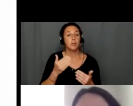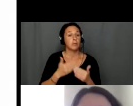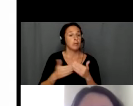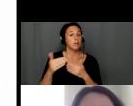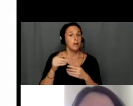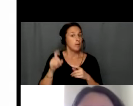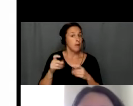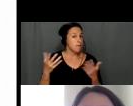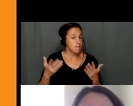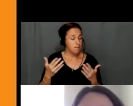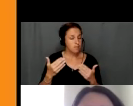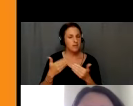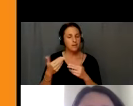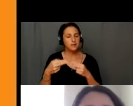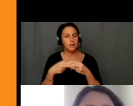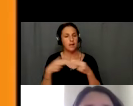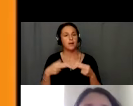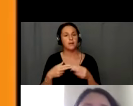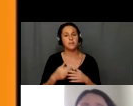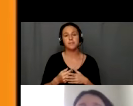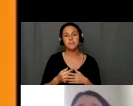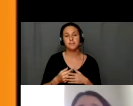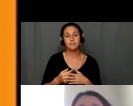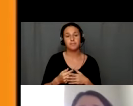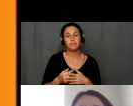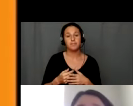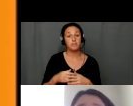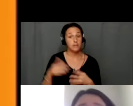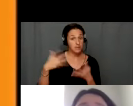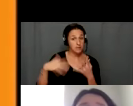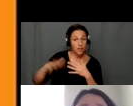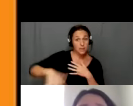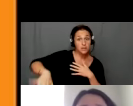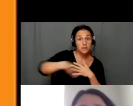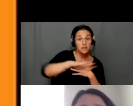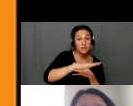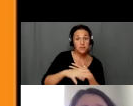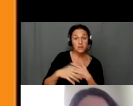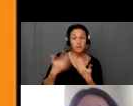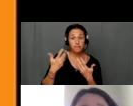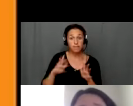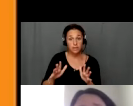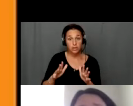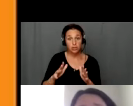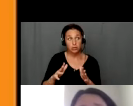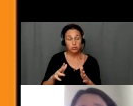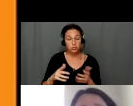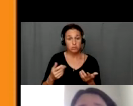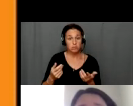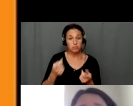has society reciprocated this by ensuring the health of California's